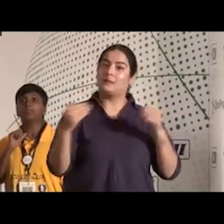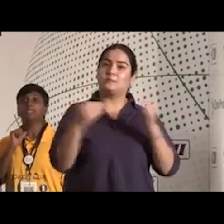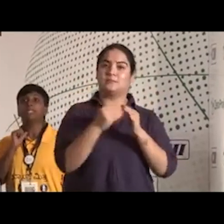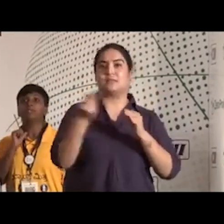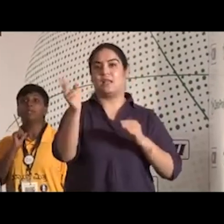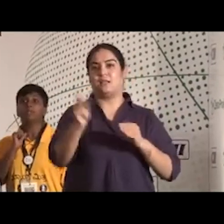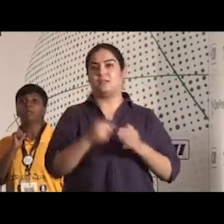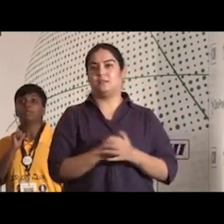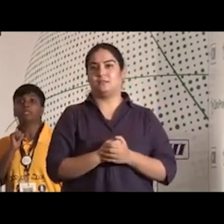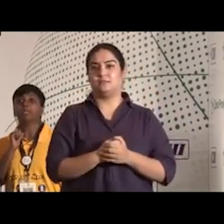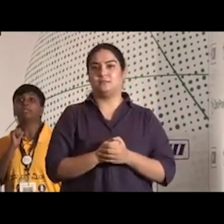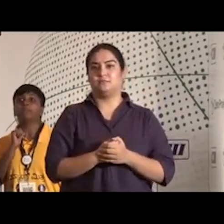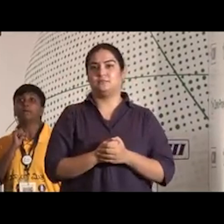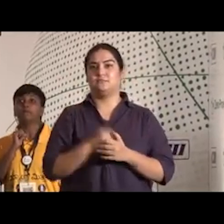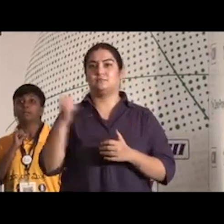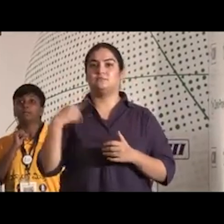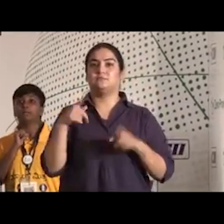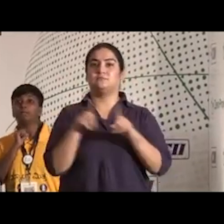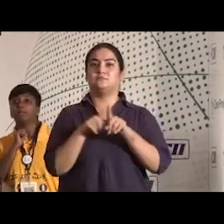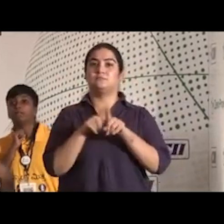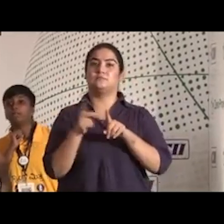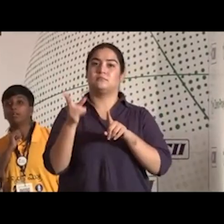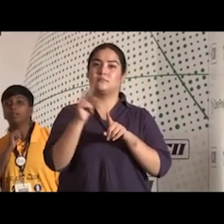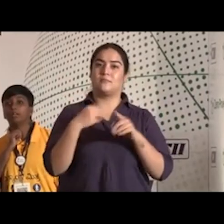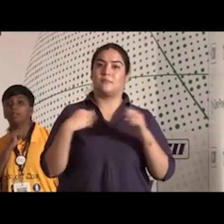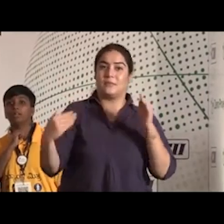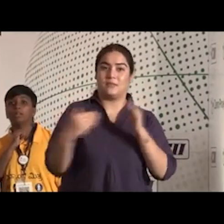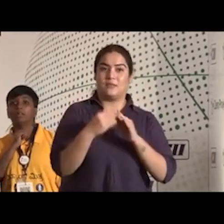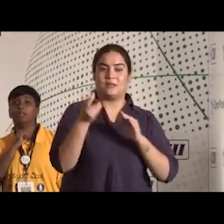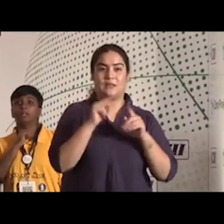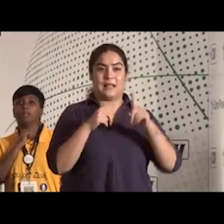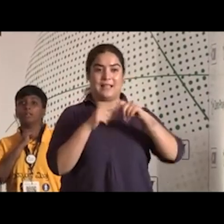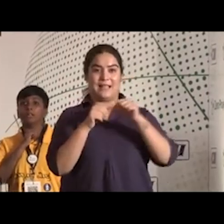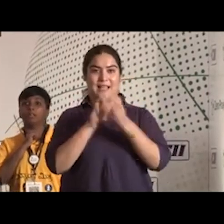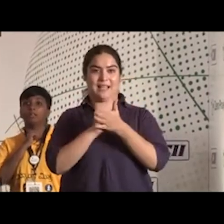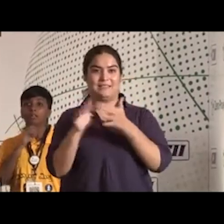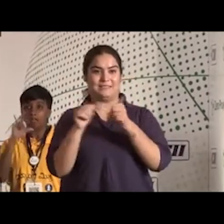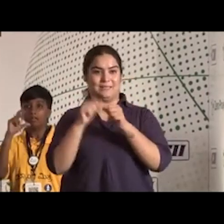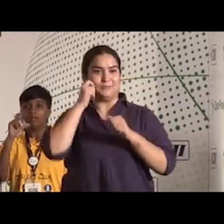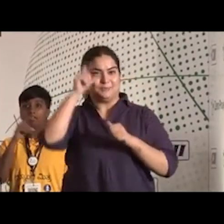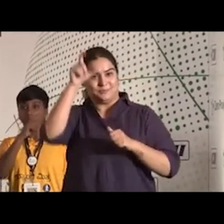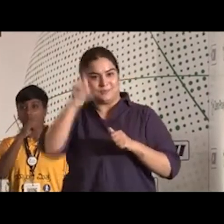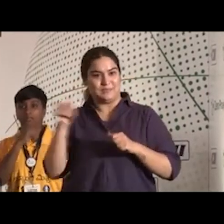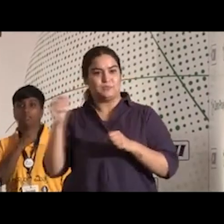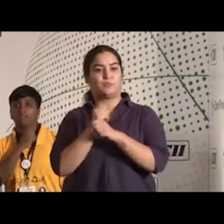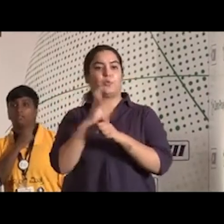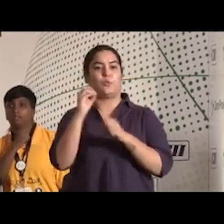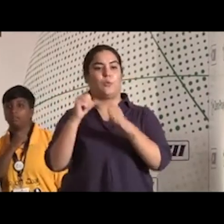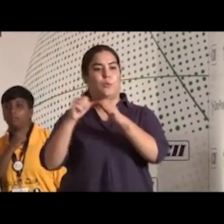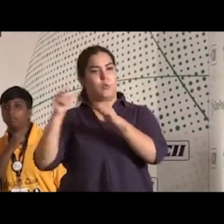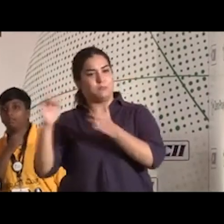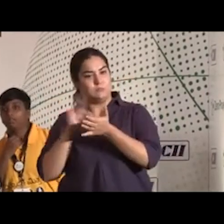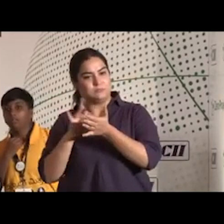So the first who's going to talk about the conference is to huh? Does forum go out from the Commissioner Glass office?